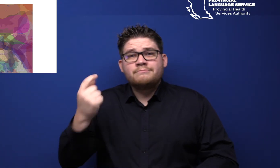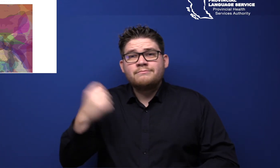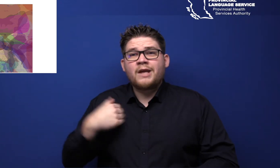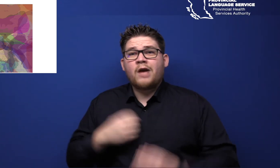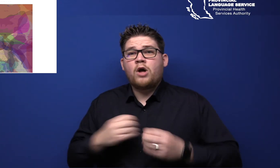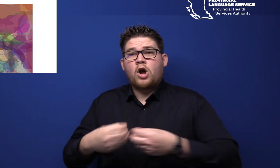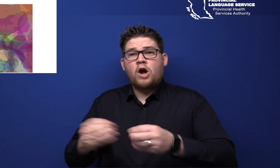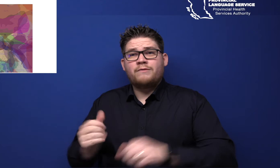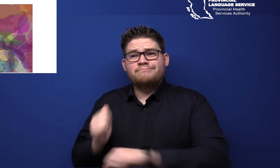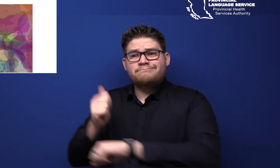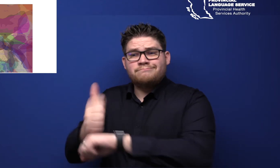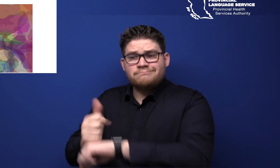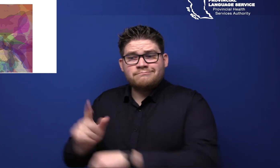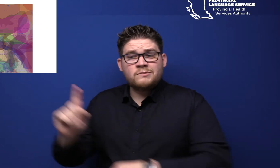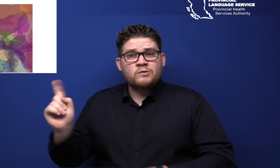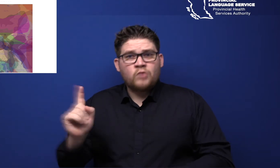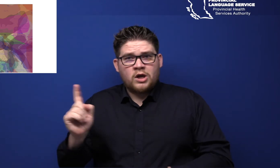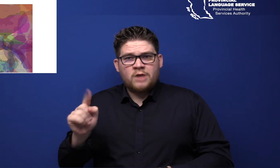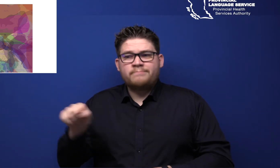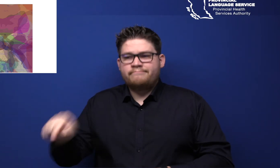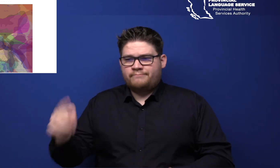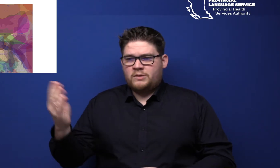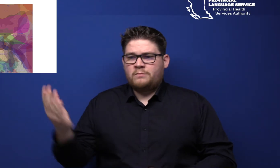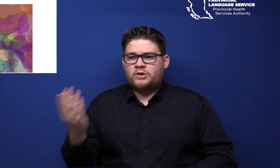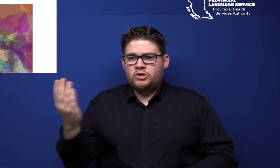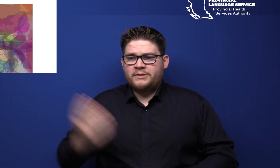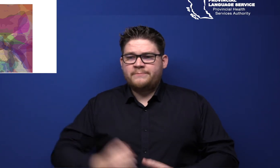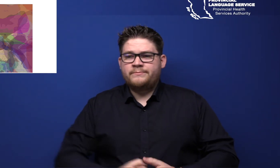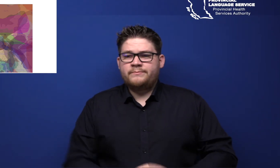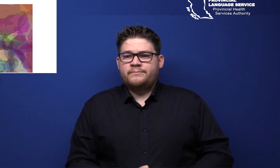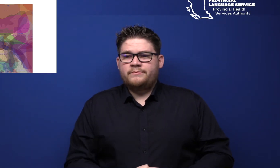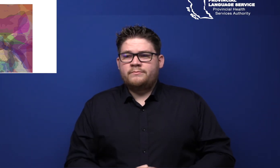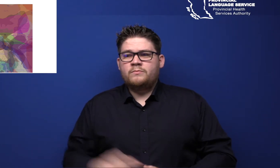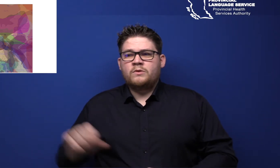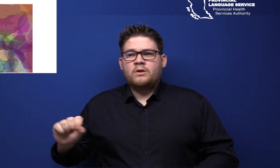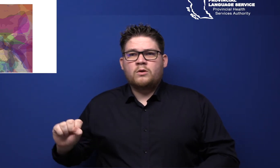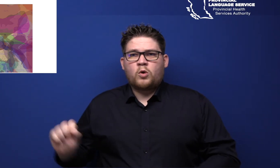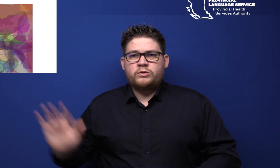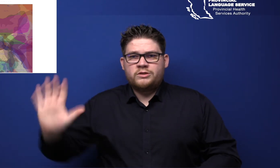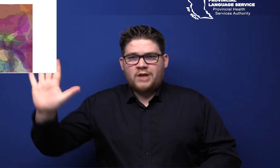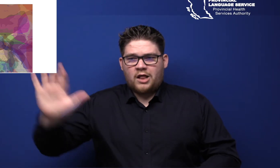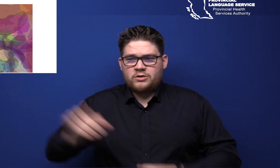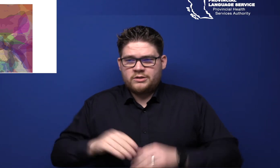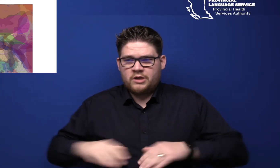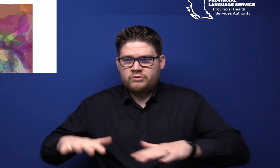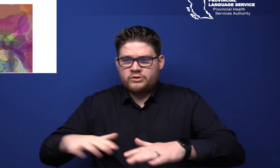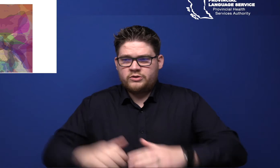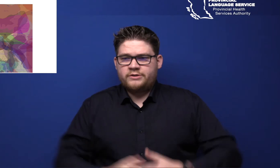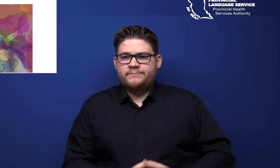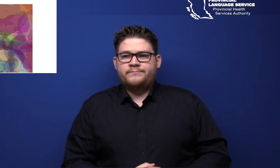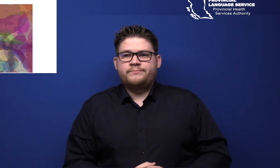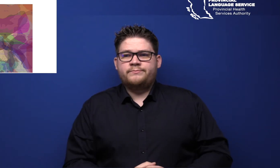OUR MAIN OFFICE IS LOCATED IN BURNABY ON THE TRADITIONAL AND ANCESTRAL LANDS OF THE COAST SALISH PEOPLES, INCLUDING